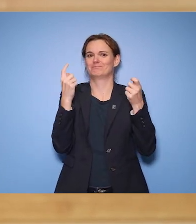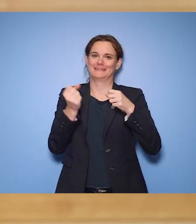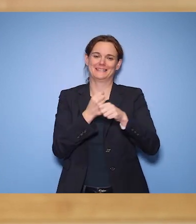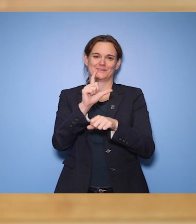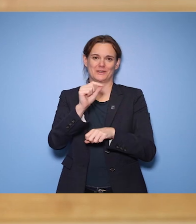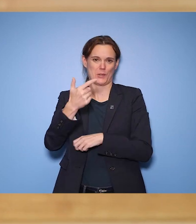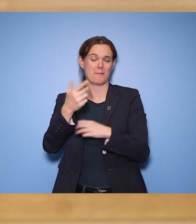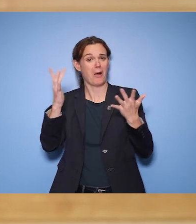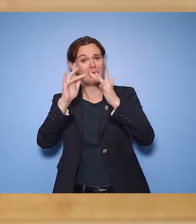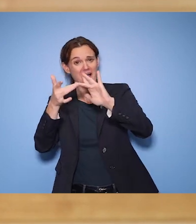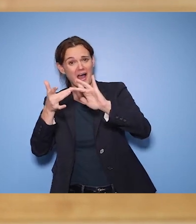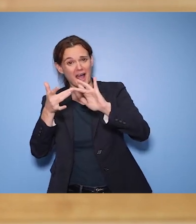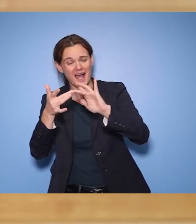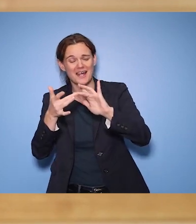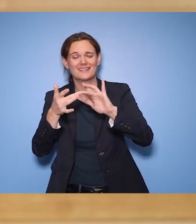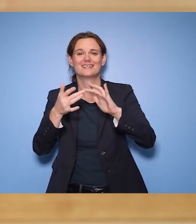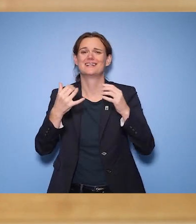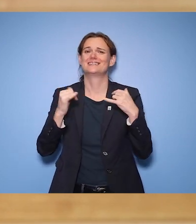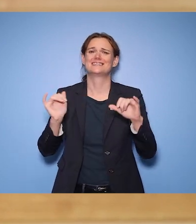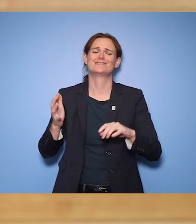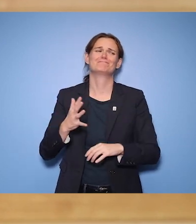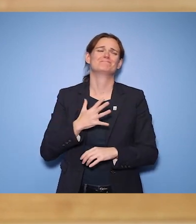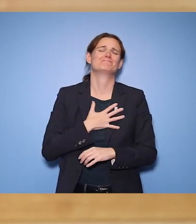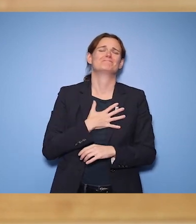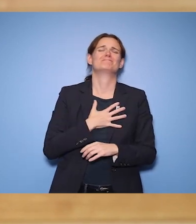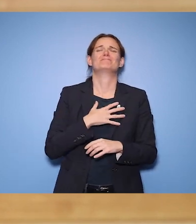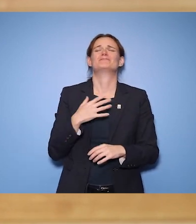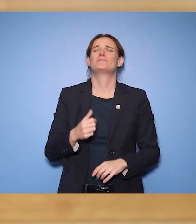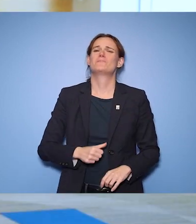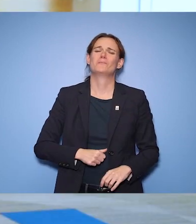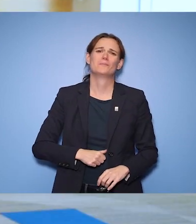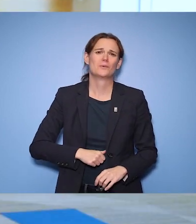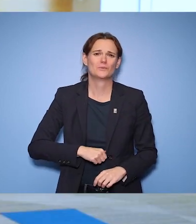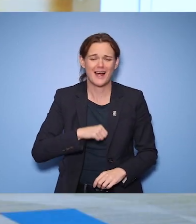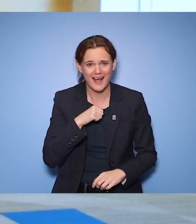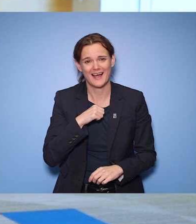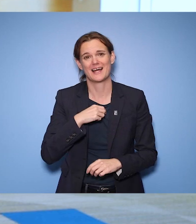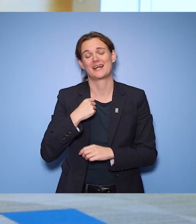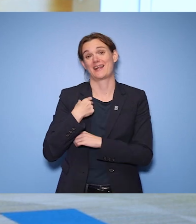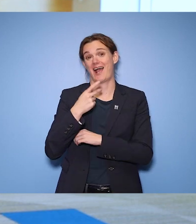and even though it was virtual I still felt that same immense pride when I watched 4,500